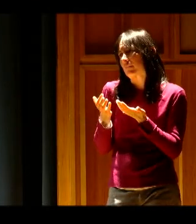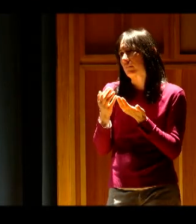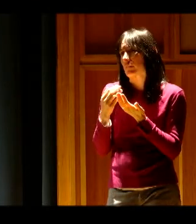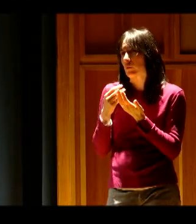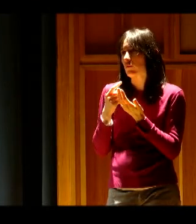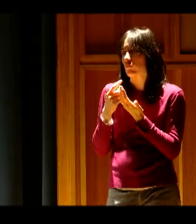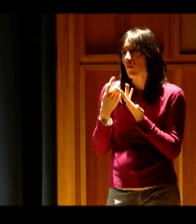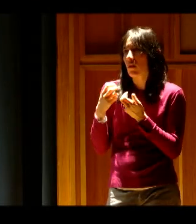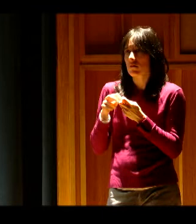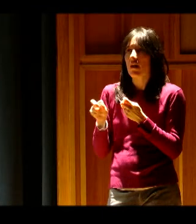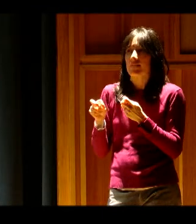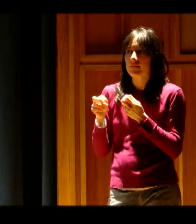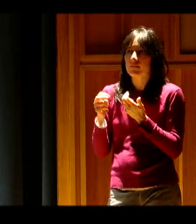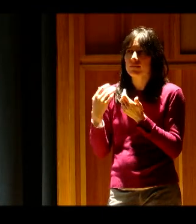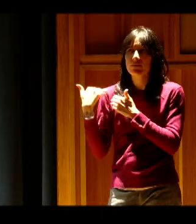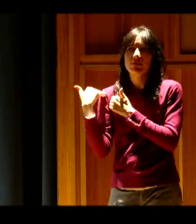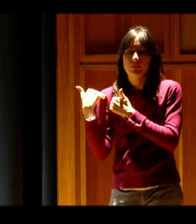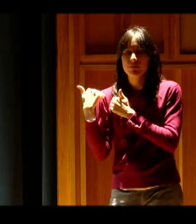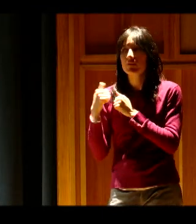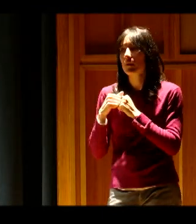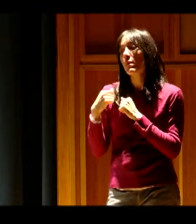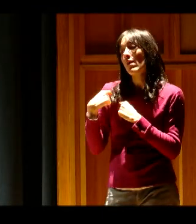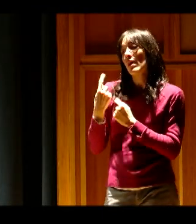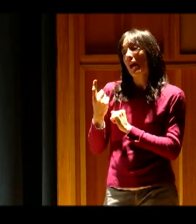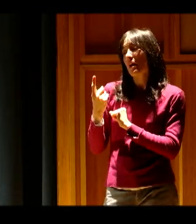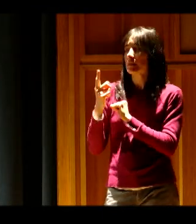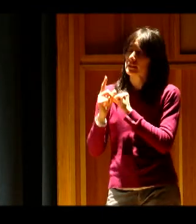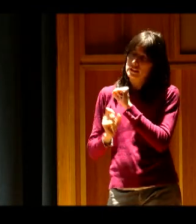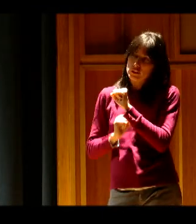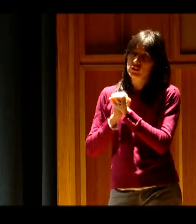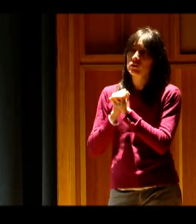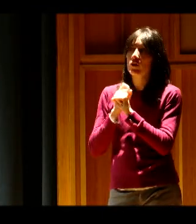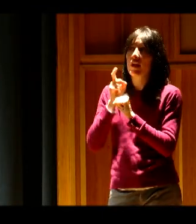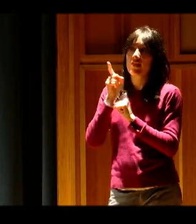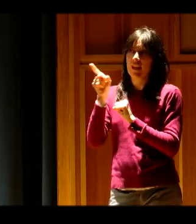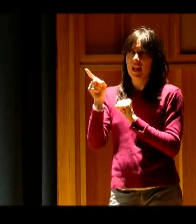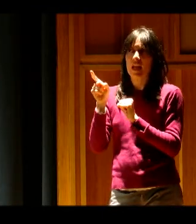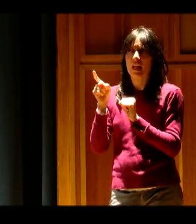But over the last year or so, the Arts Council has become very ambitious.